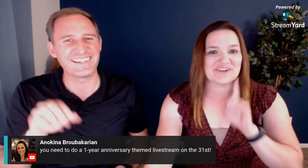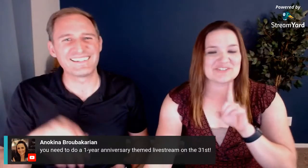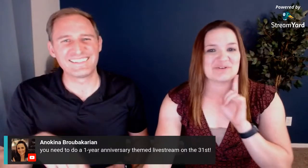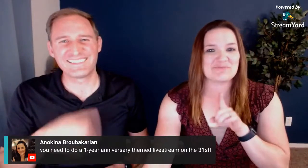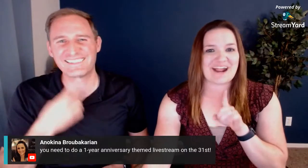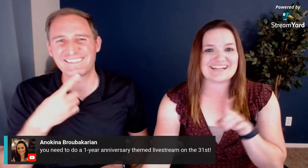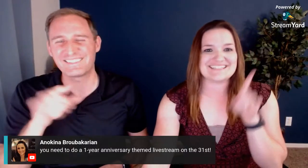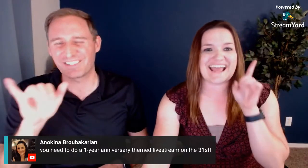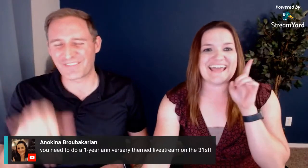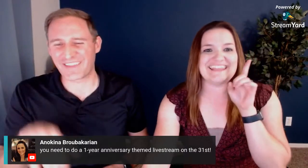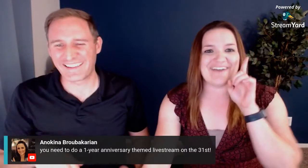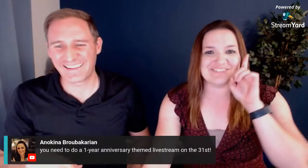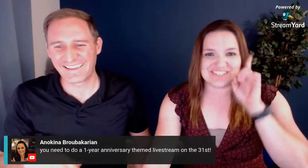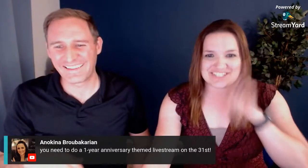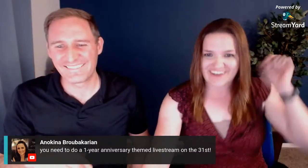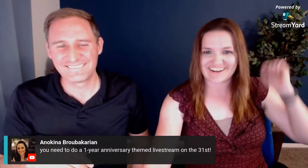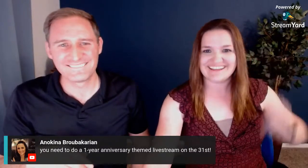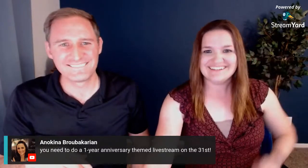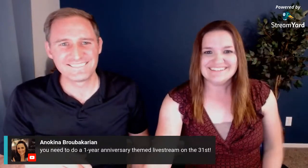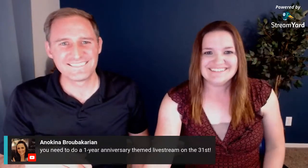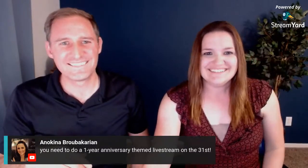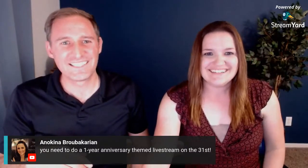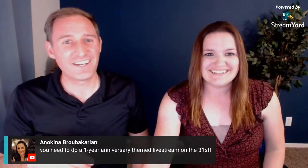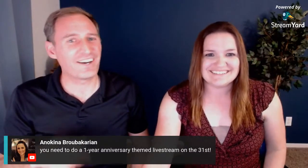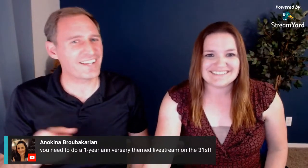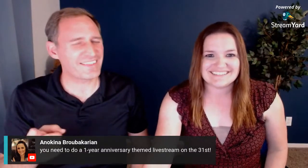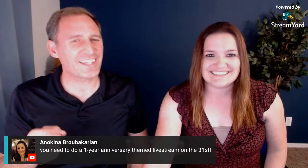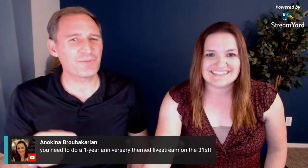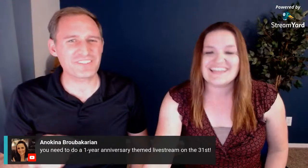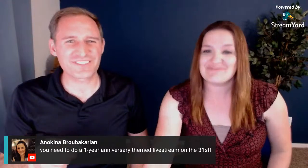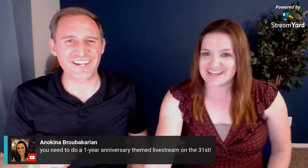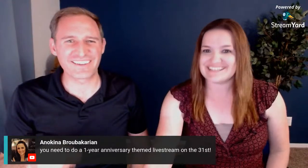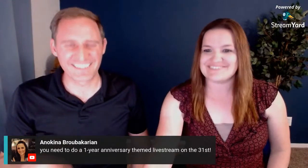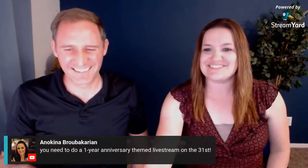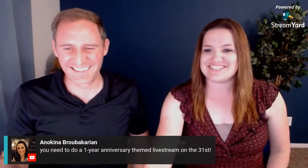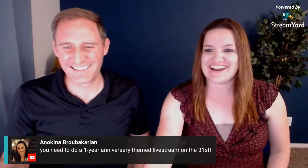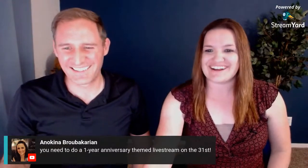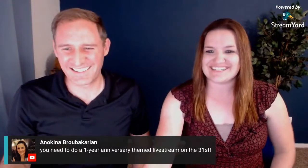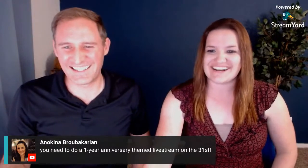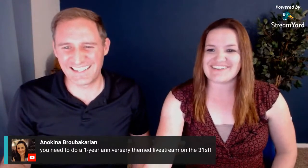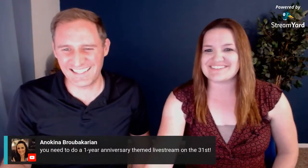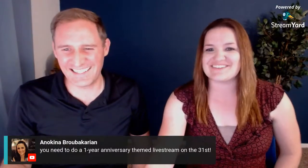first group practice and that was jerry i think it was it was it was jerry jerry was